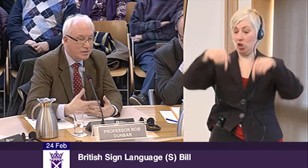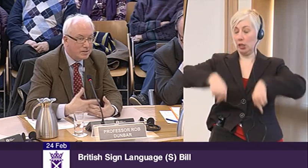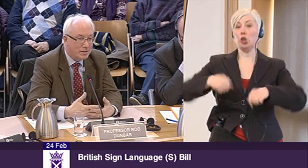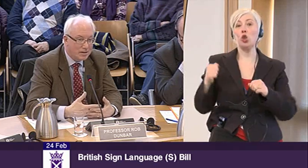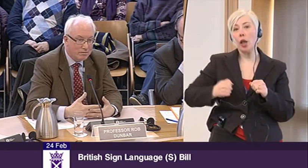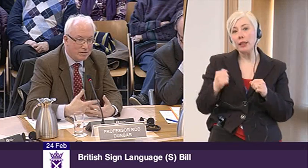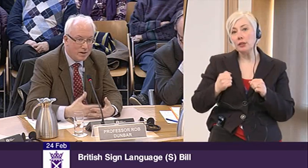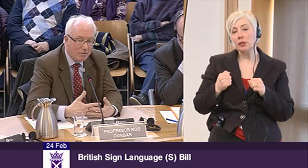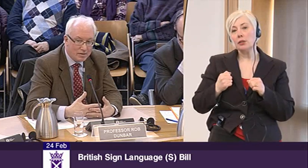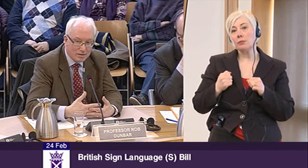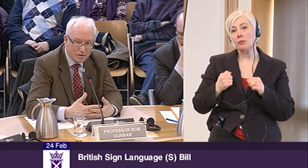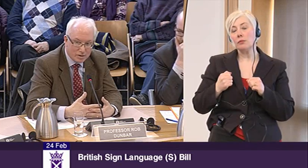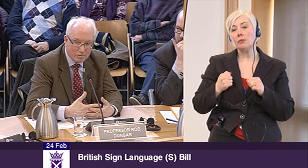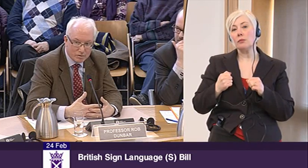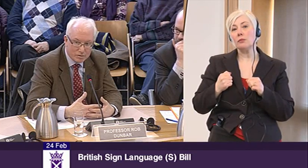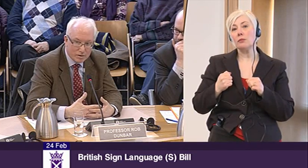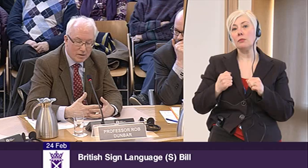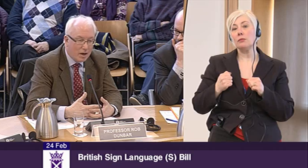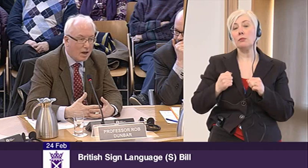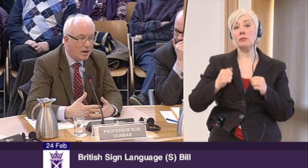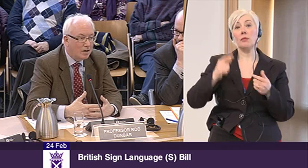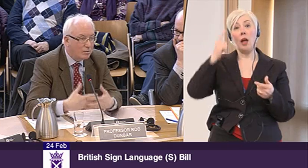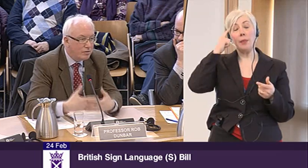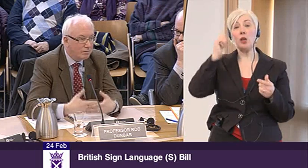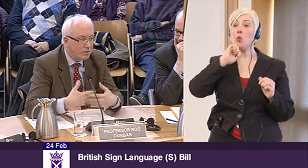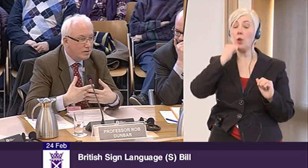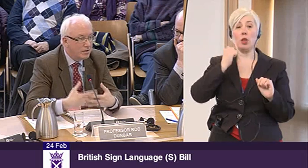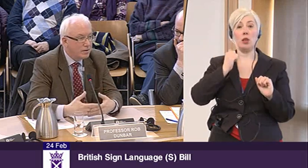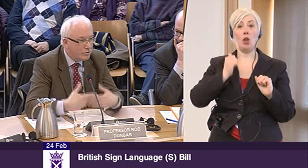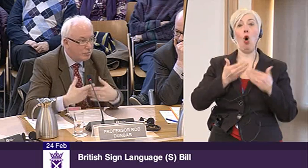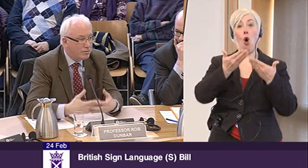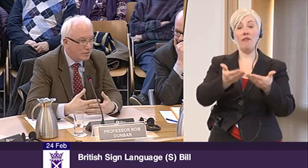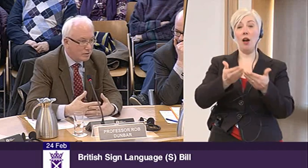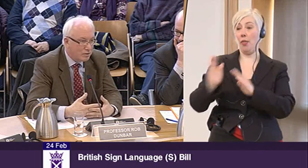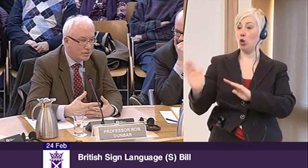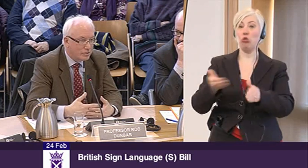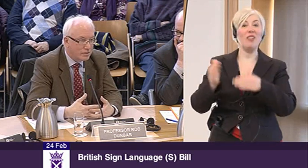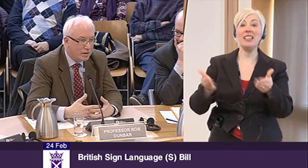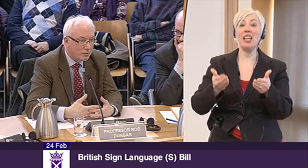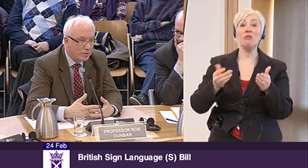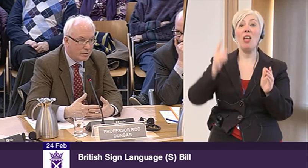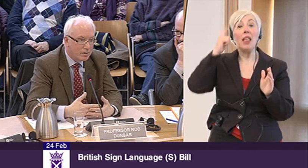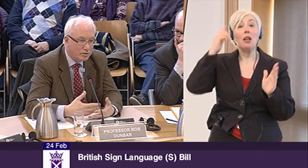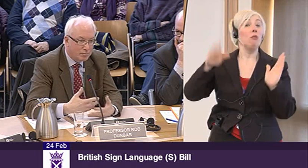we are more likely to offer those services without doubling the costs as we anticipate